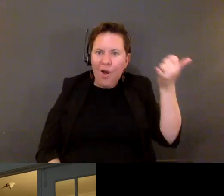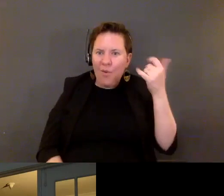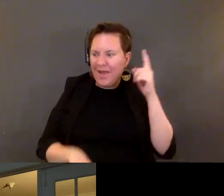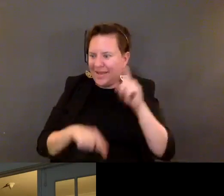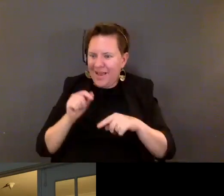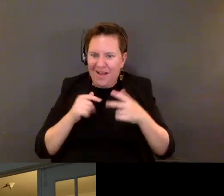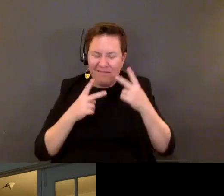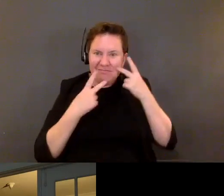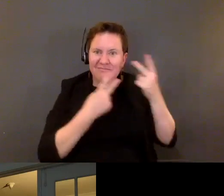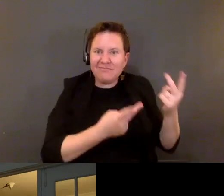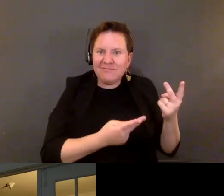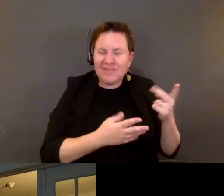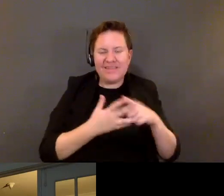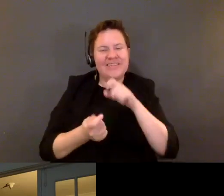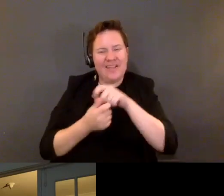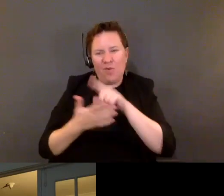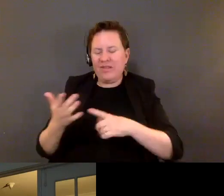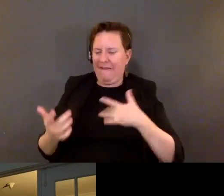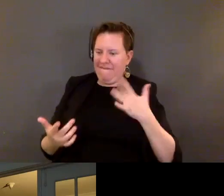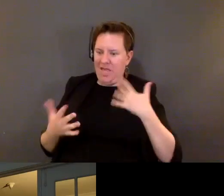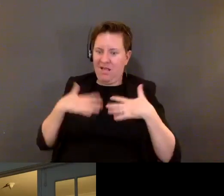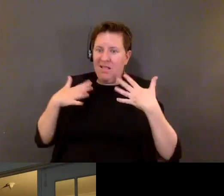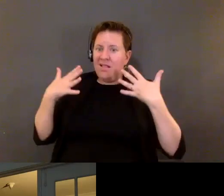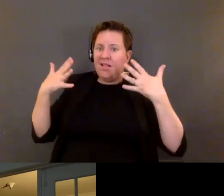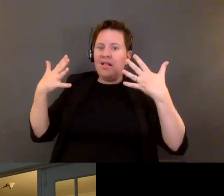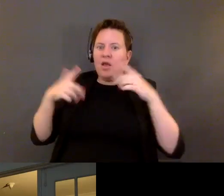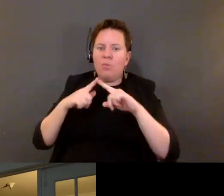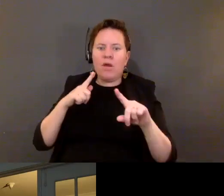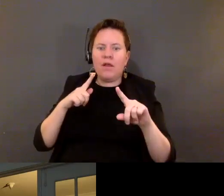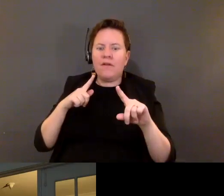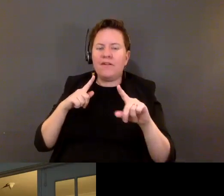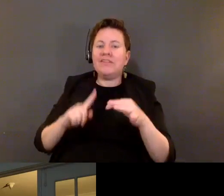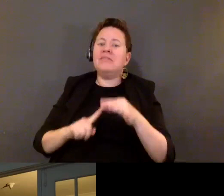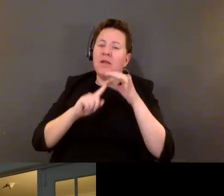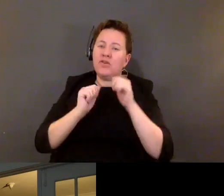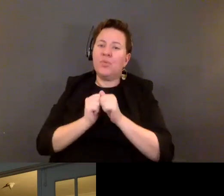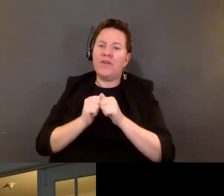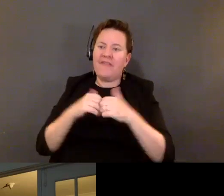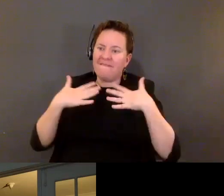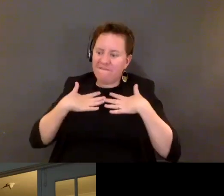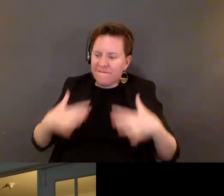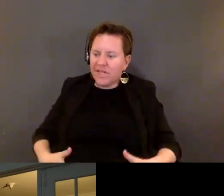what you're talking about that all the especially with the physicality of those documents um